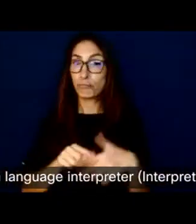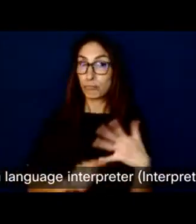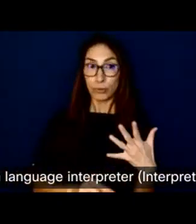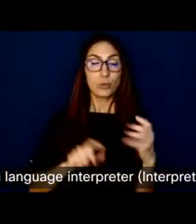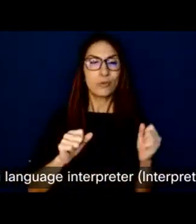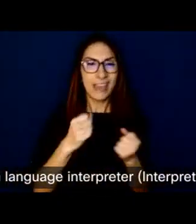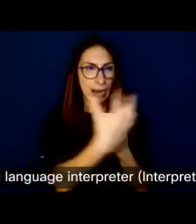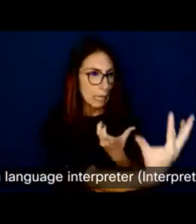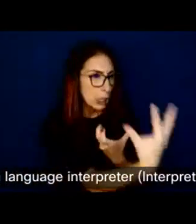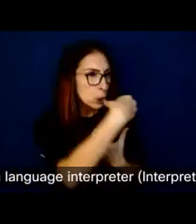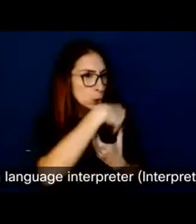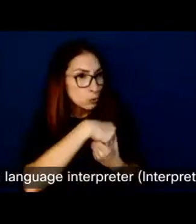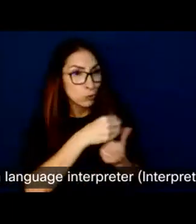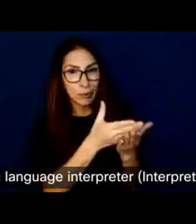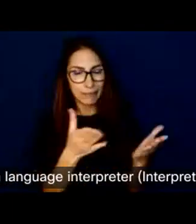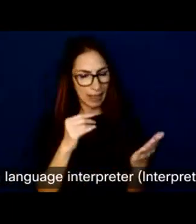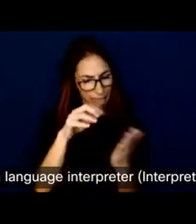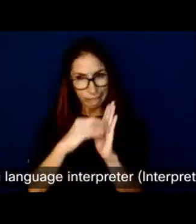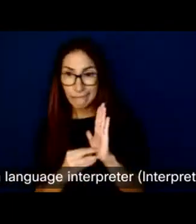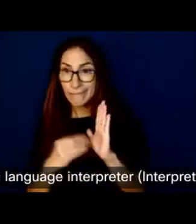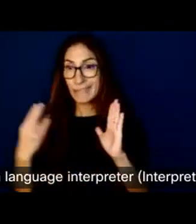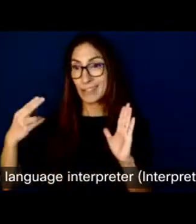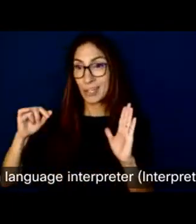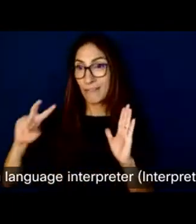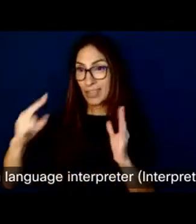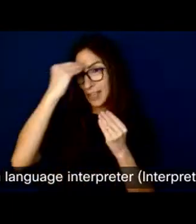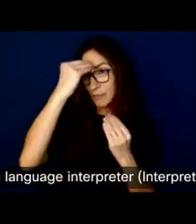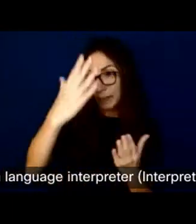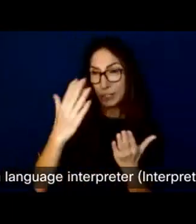HIV information and services that way. You know, I think